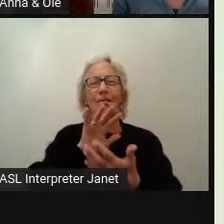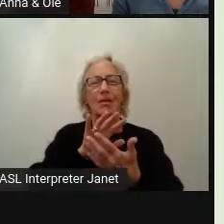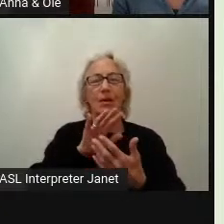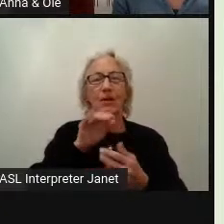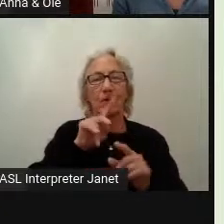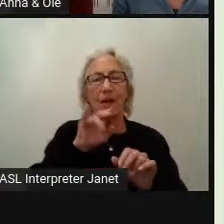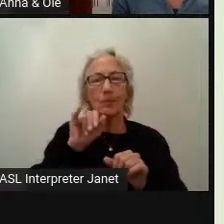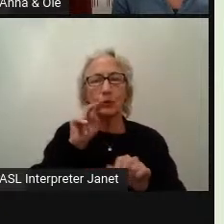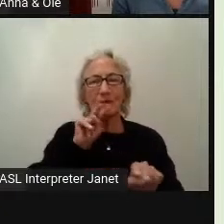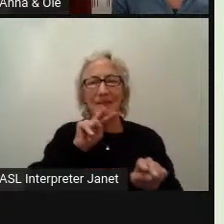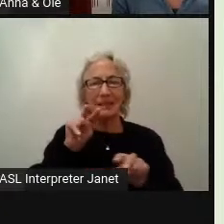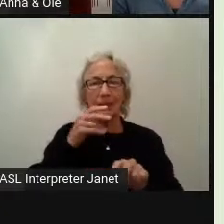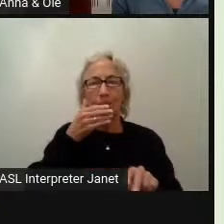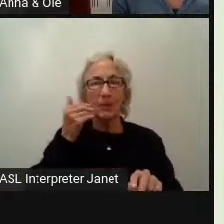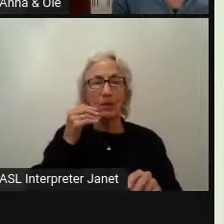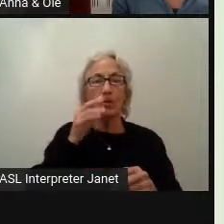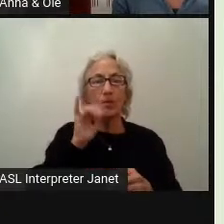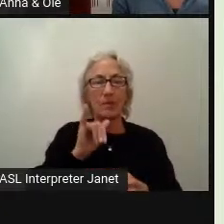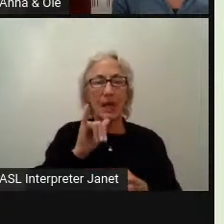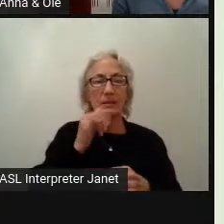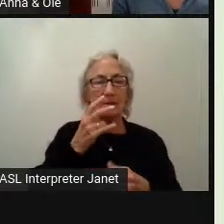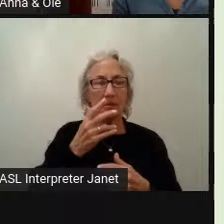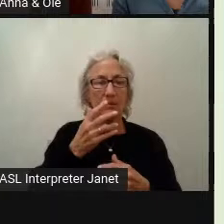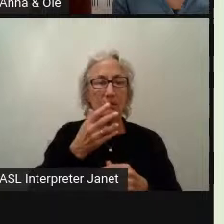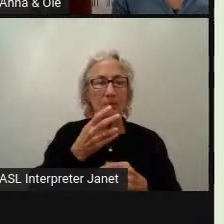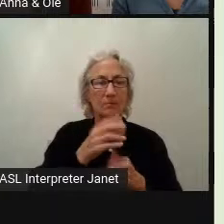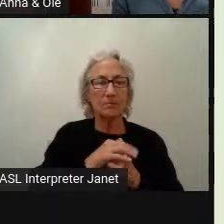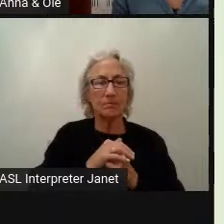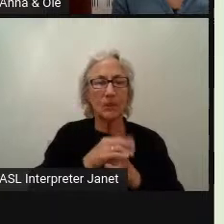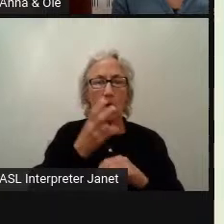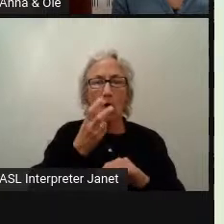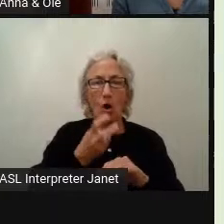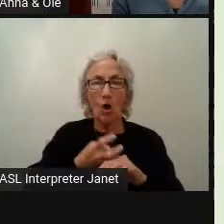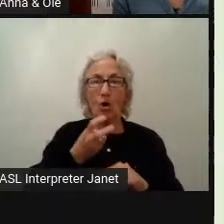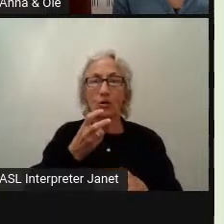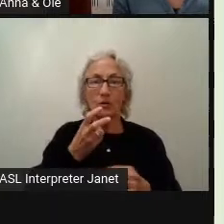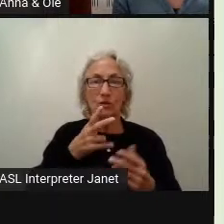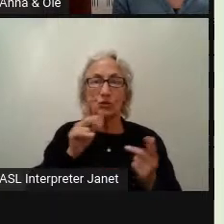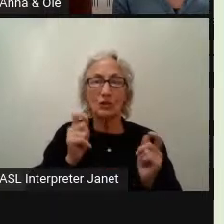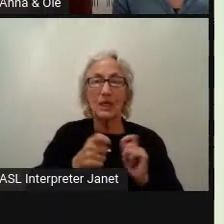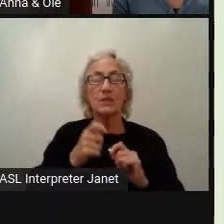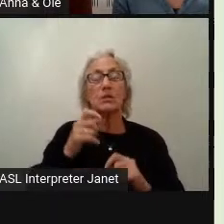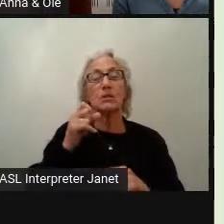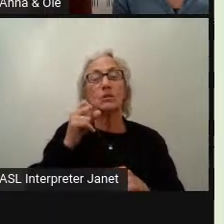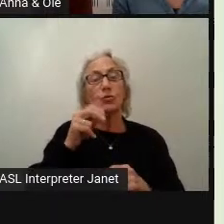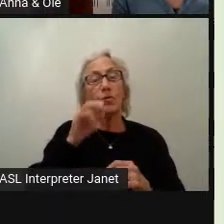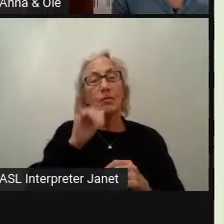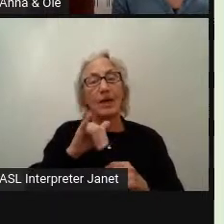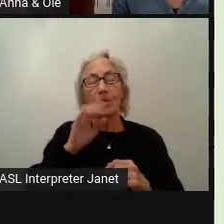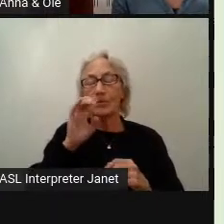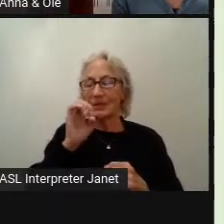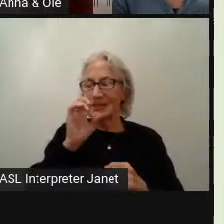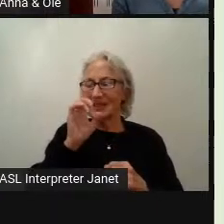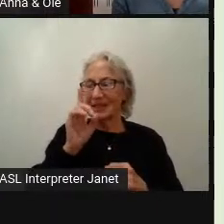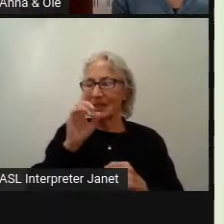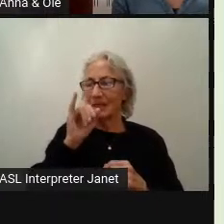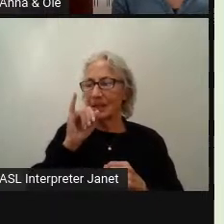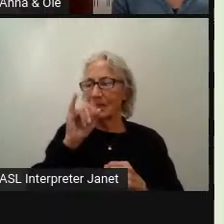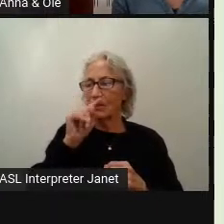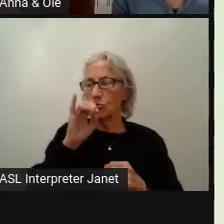think it is called, you would get the black to be white and the yellow keeps being yellow and that means the contrast was horrible and is horrible but it is one of the things that is hard to do something about.